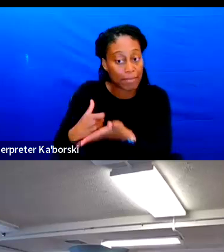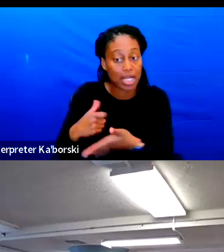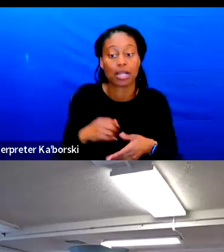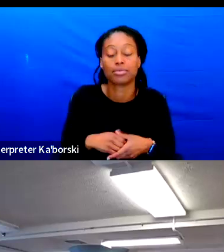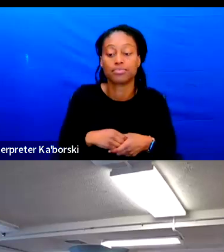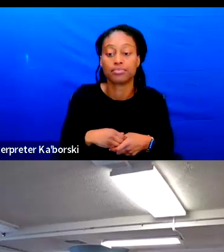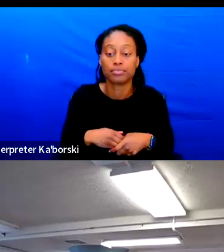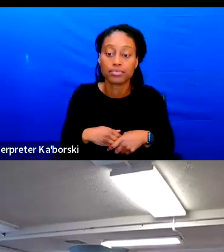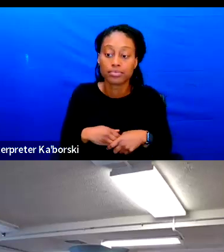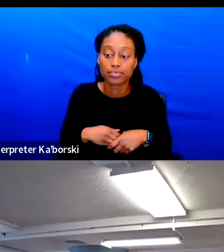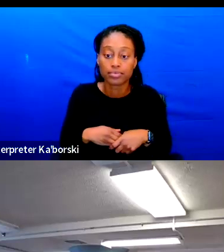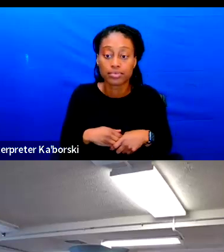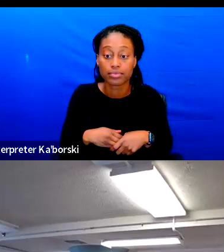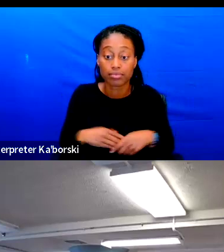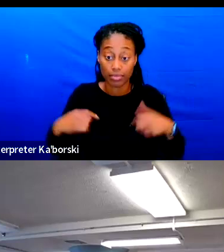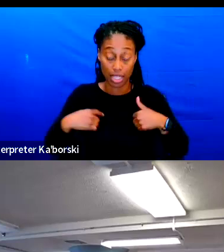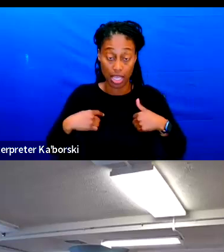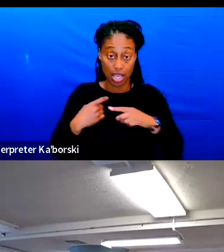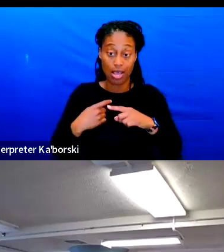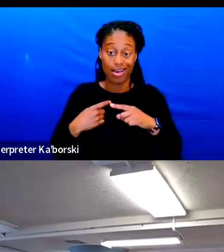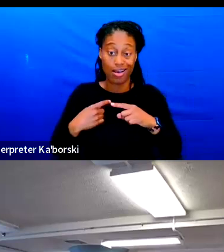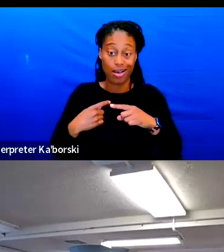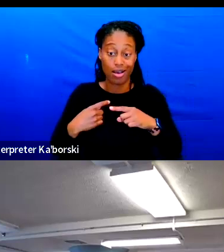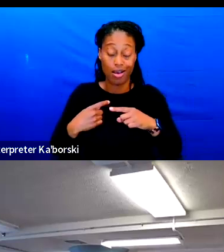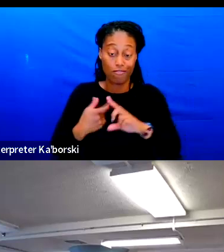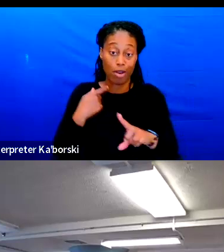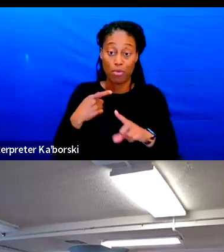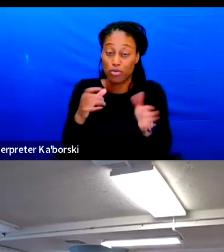Selina Butcher: I come from a a small center, very small